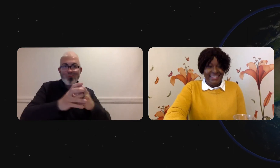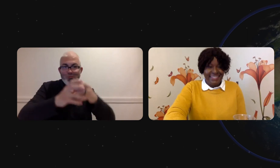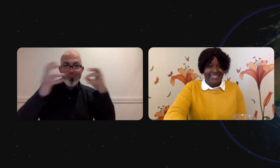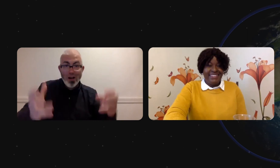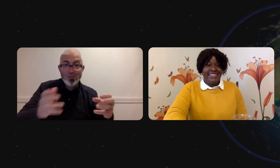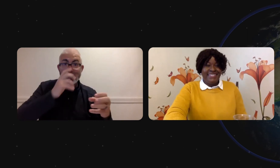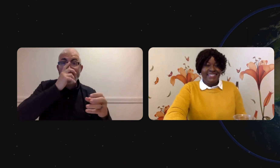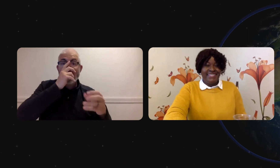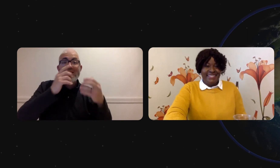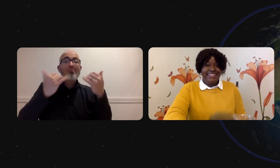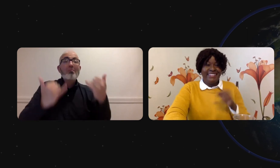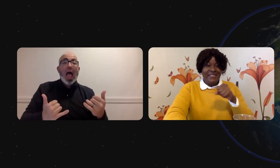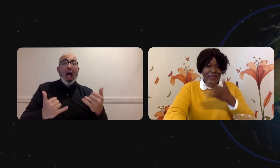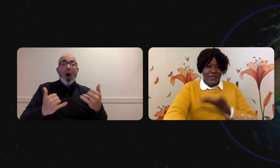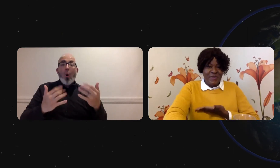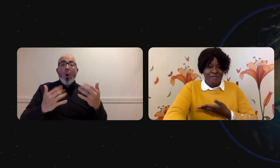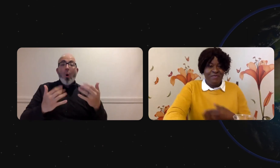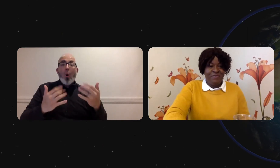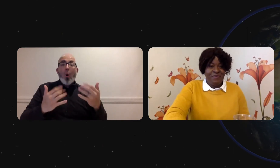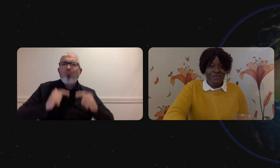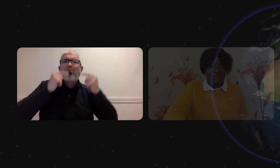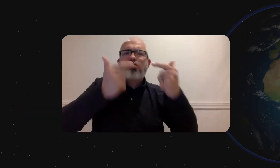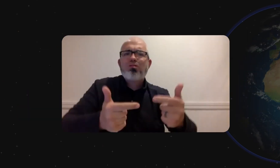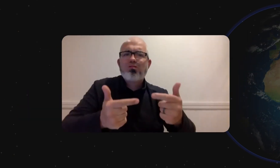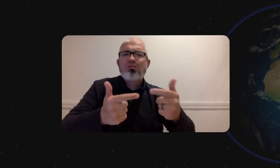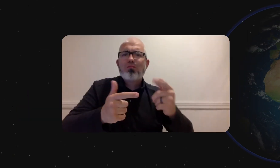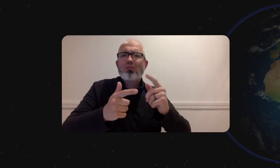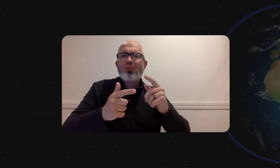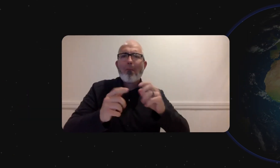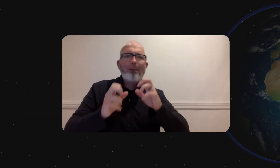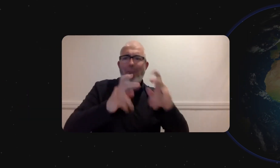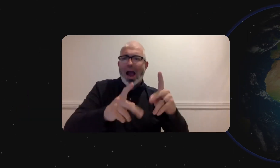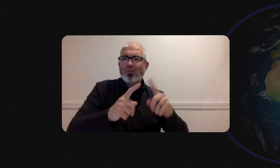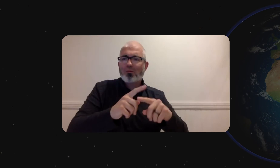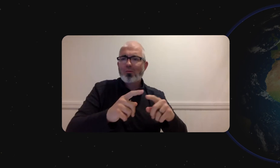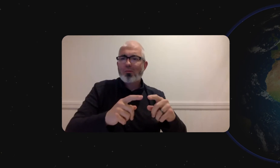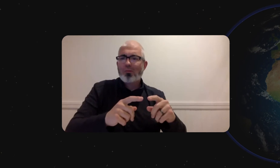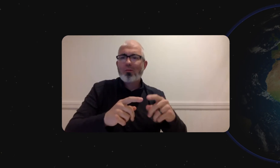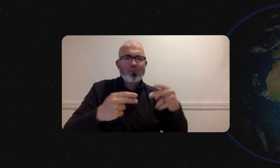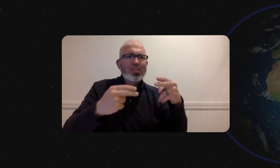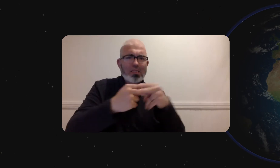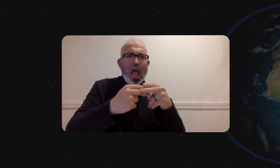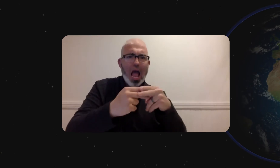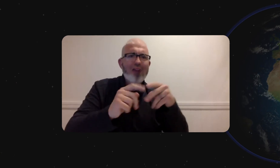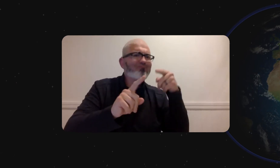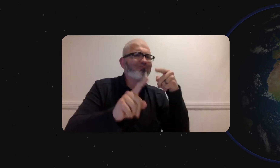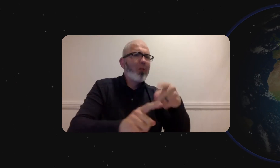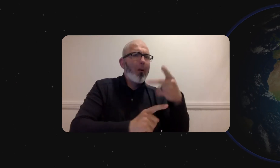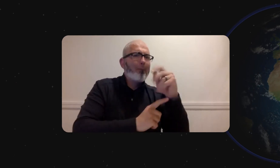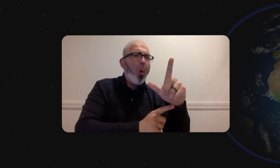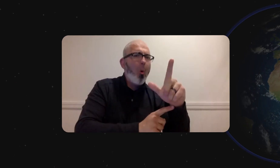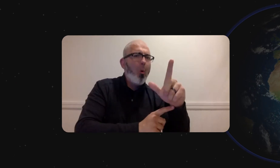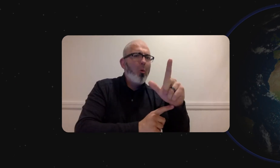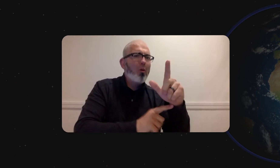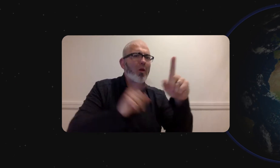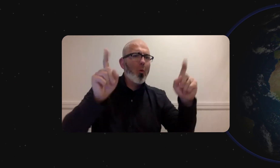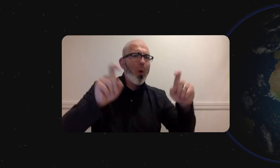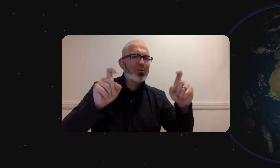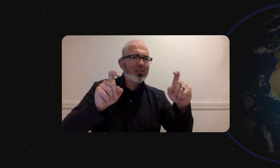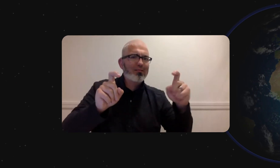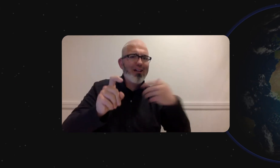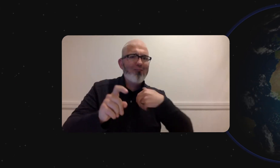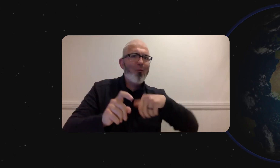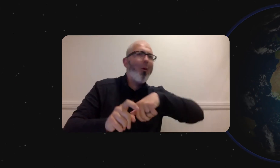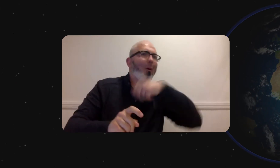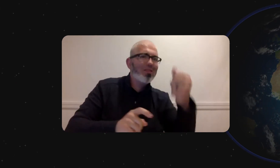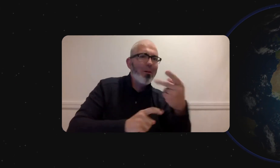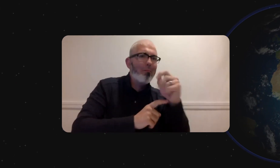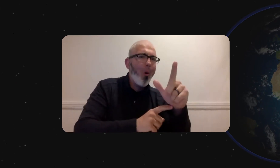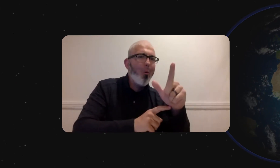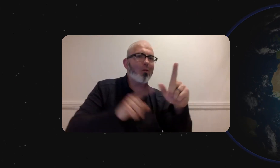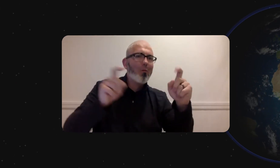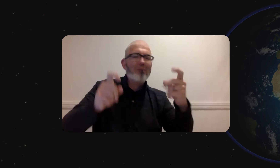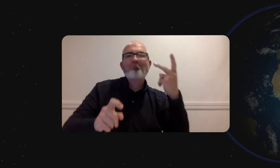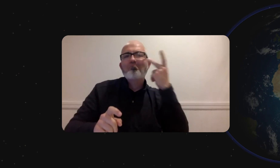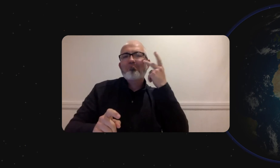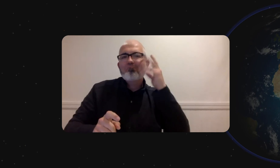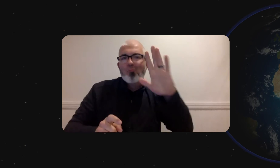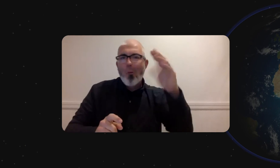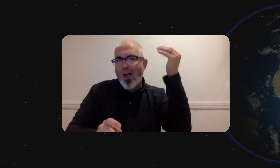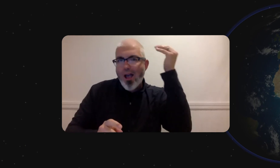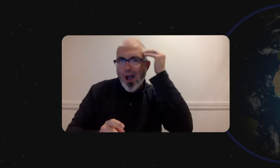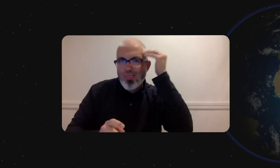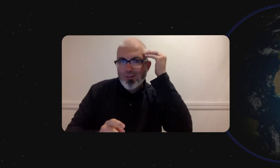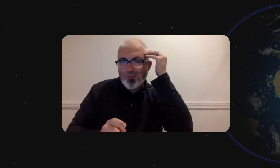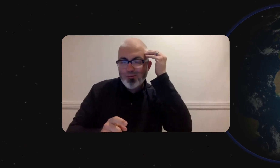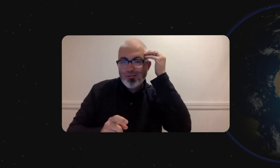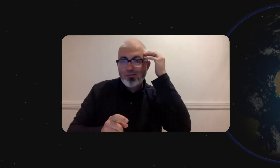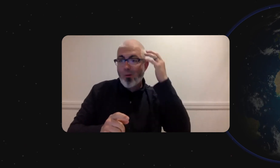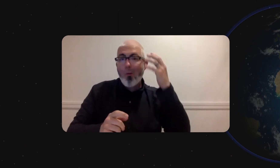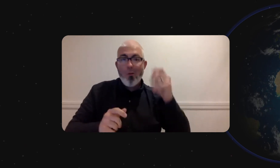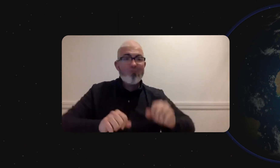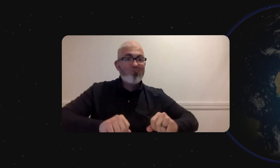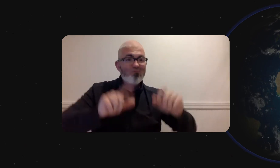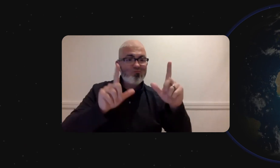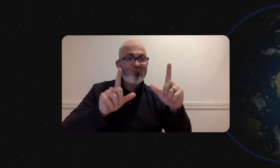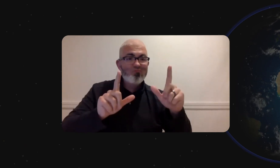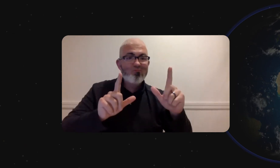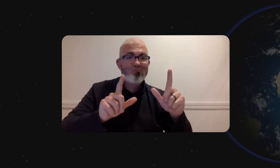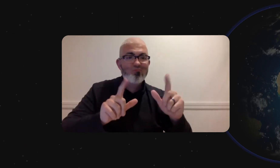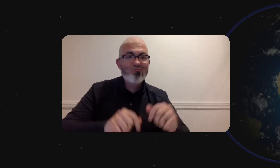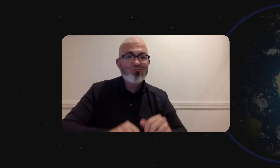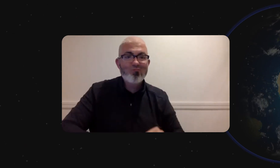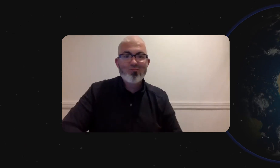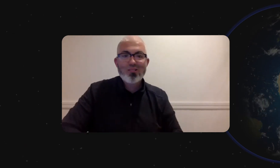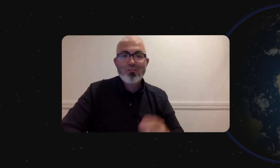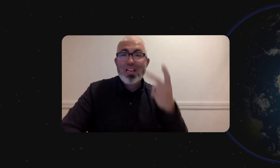Okay, now we'll go back to a poll question for